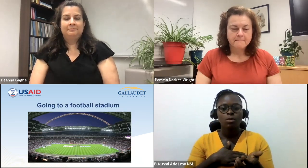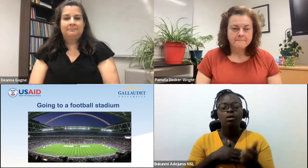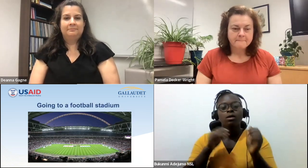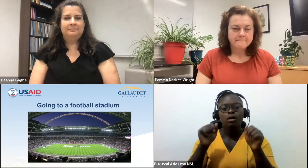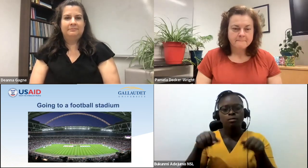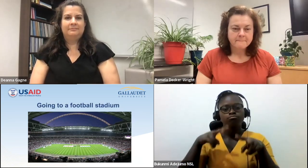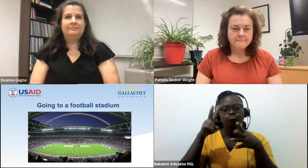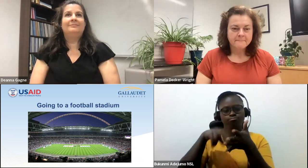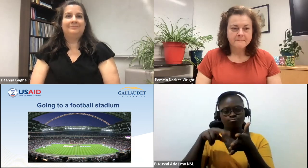and next slide.